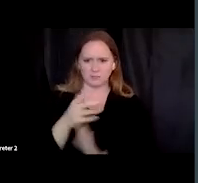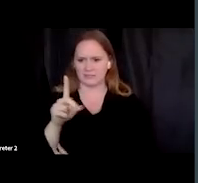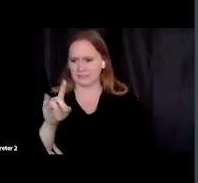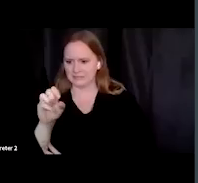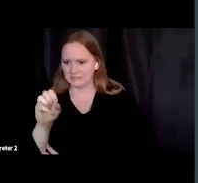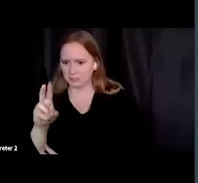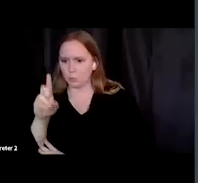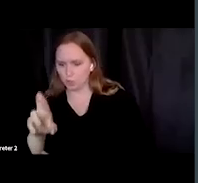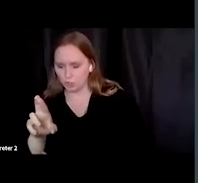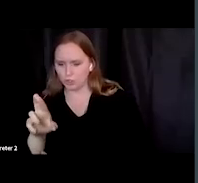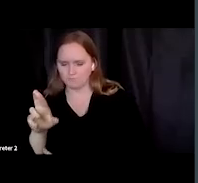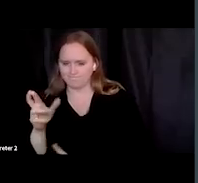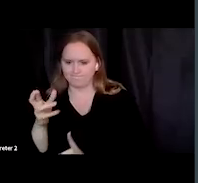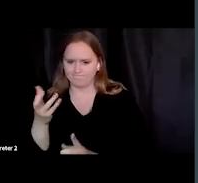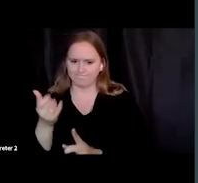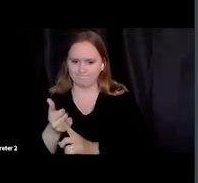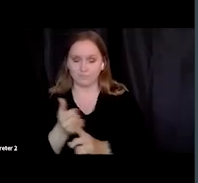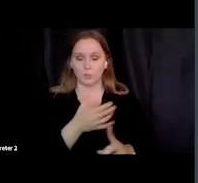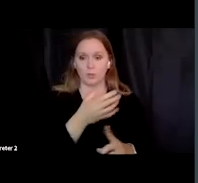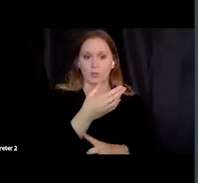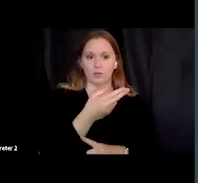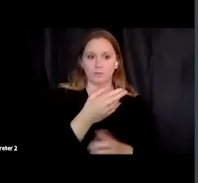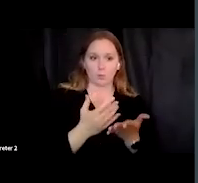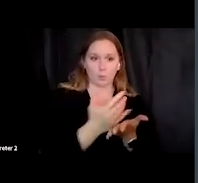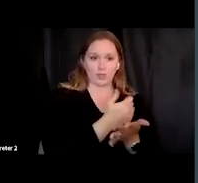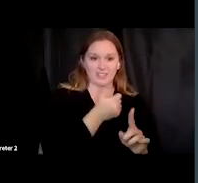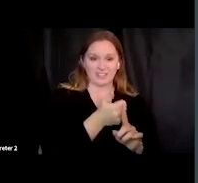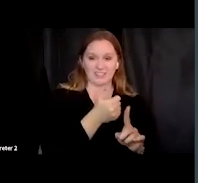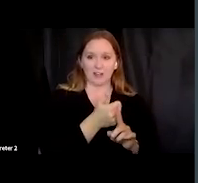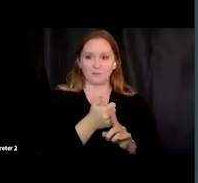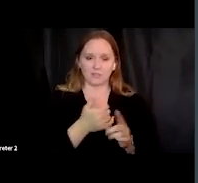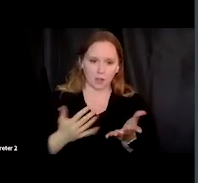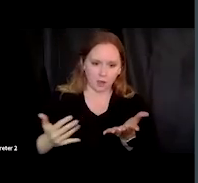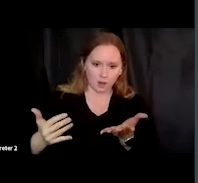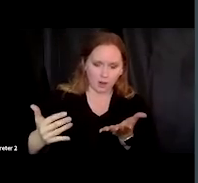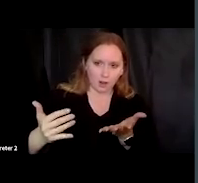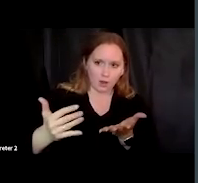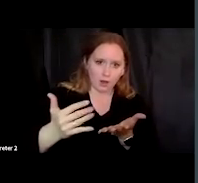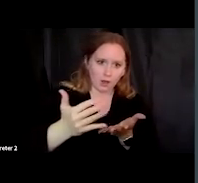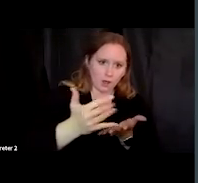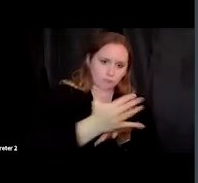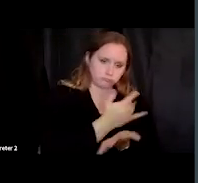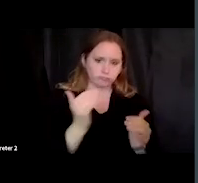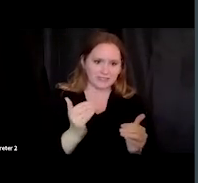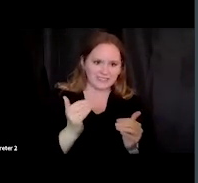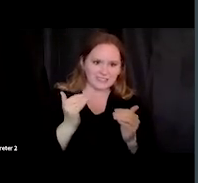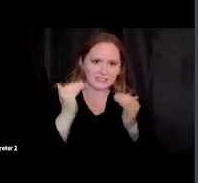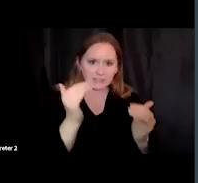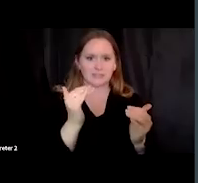So hoarding itself is just simply the excessive accumulation of personal possessions and it can become problematic. It might not become problematic.